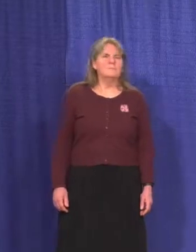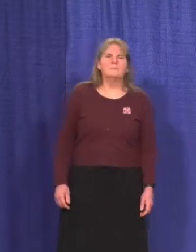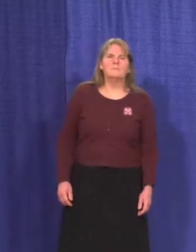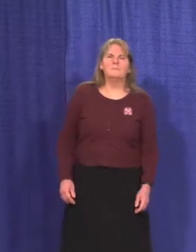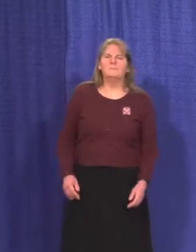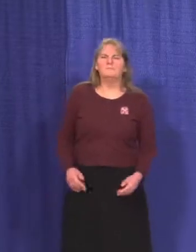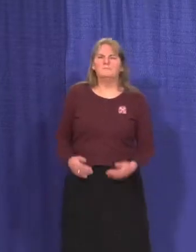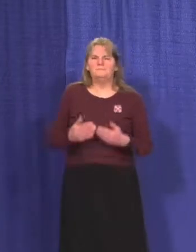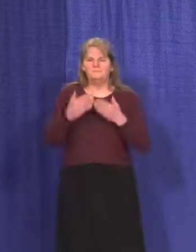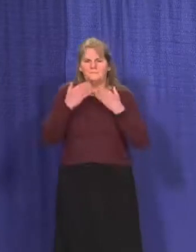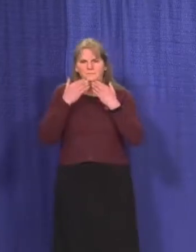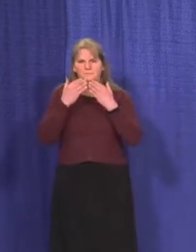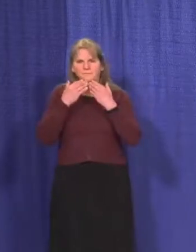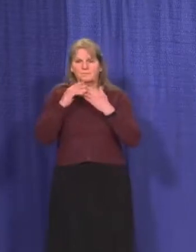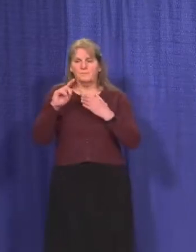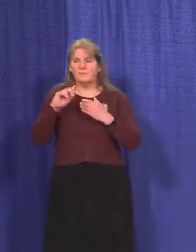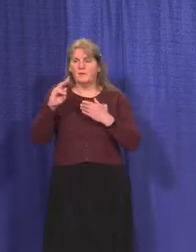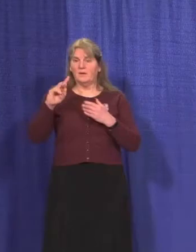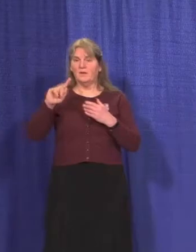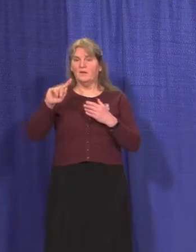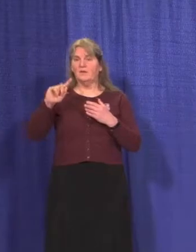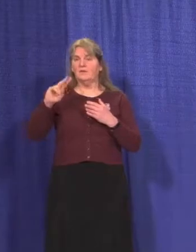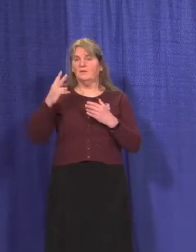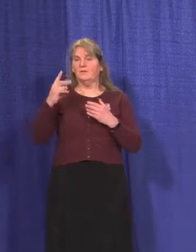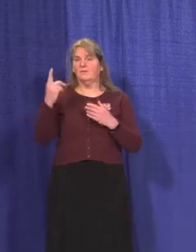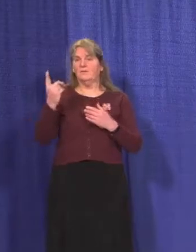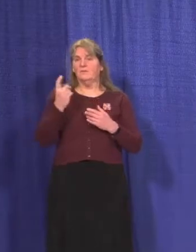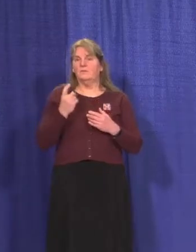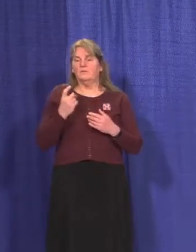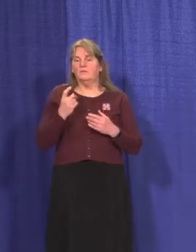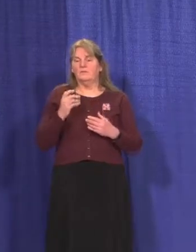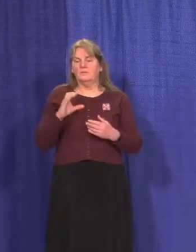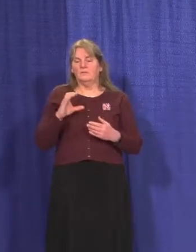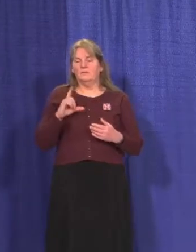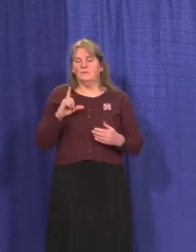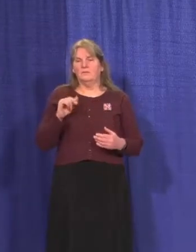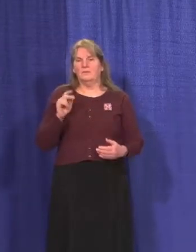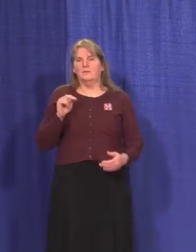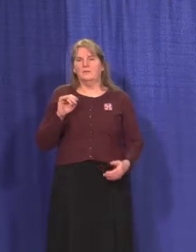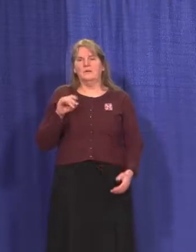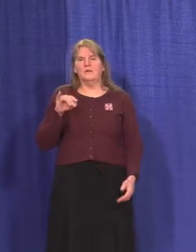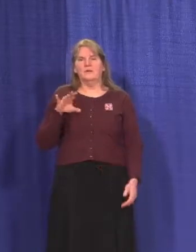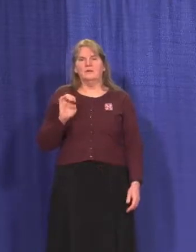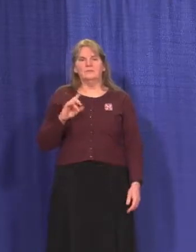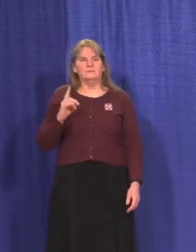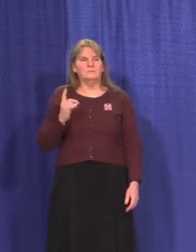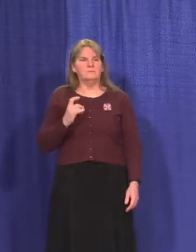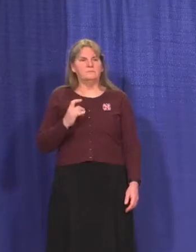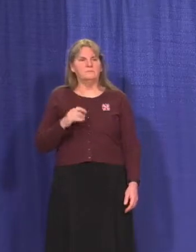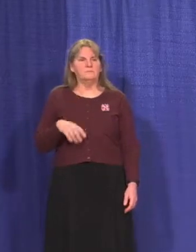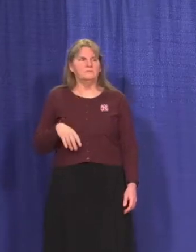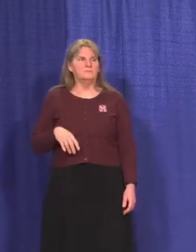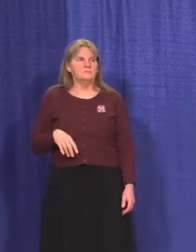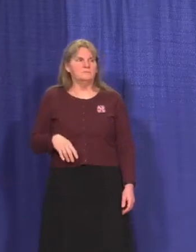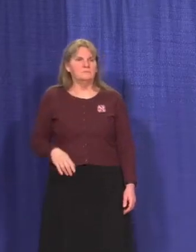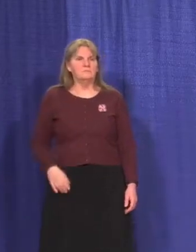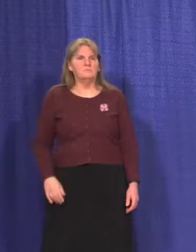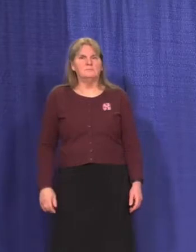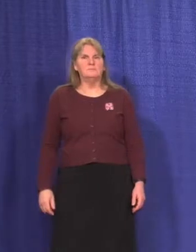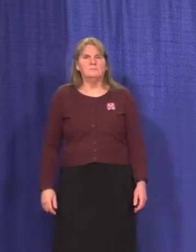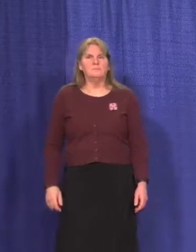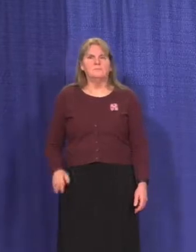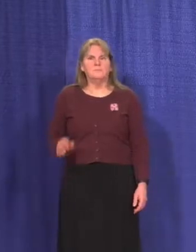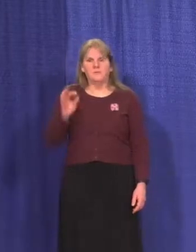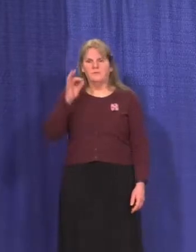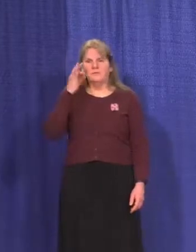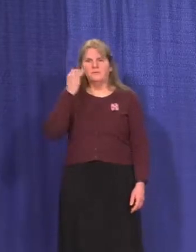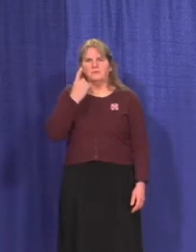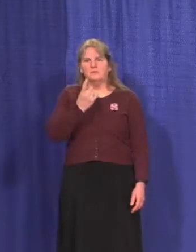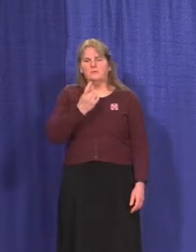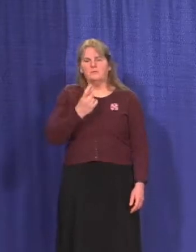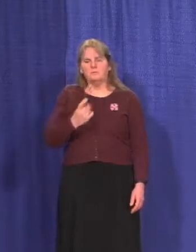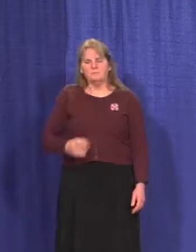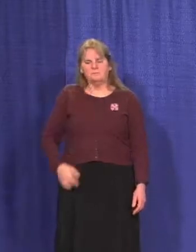To have another question?